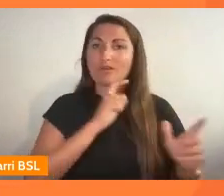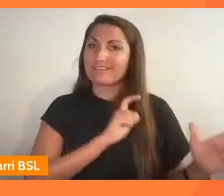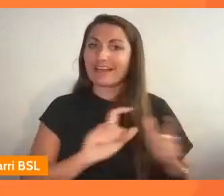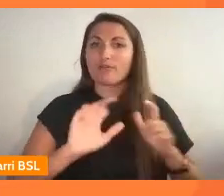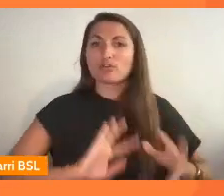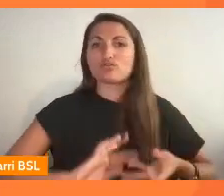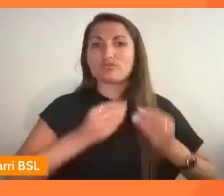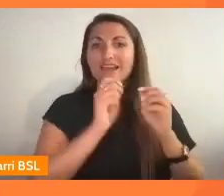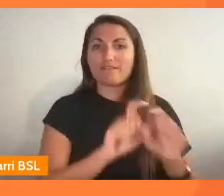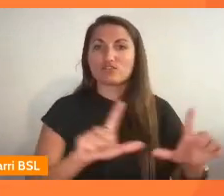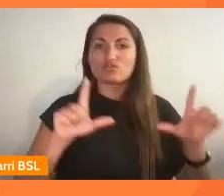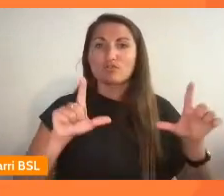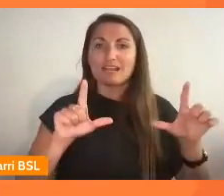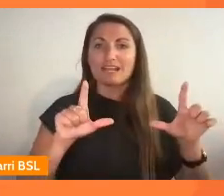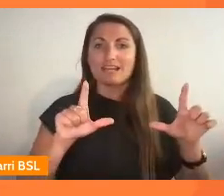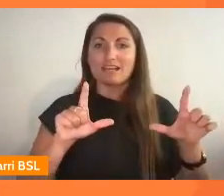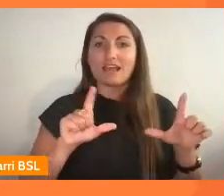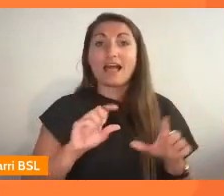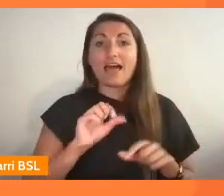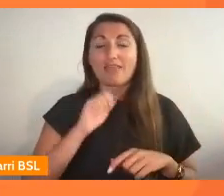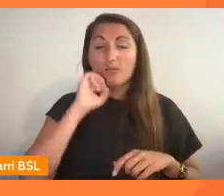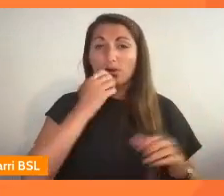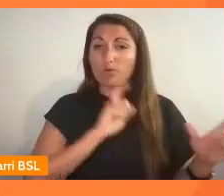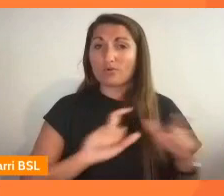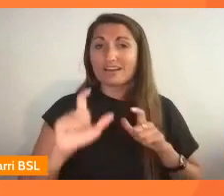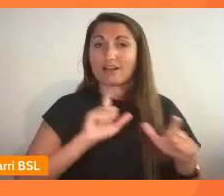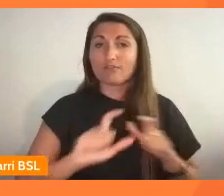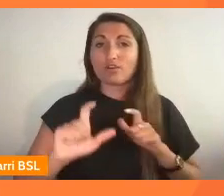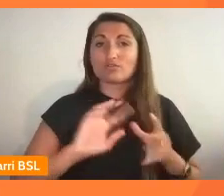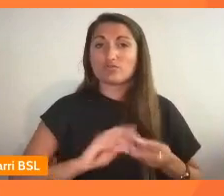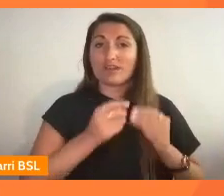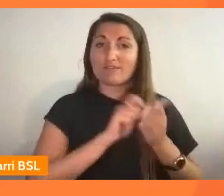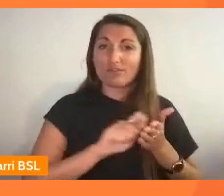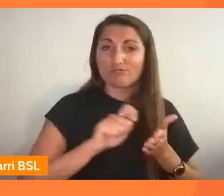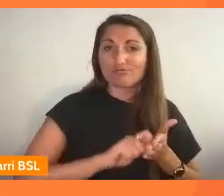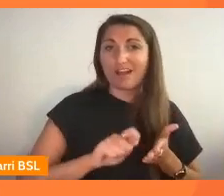to develop our writers and creatives to be able to transition